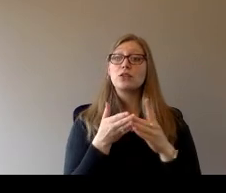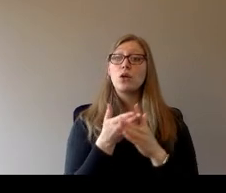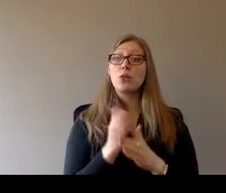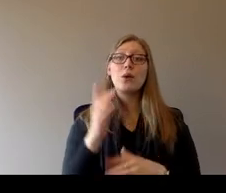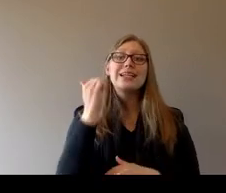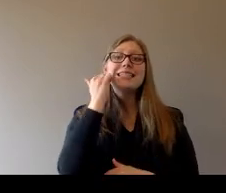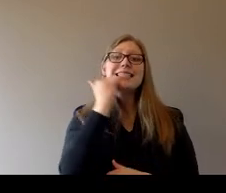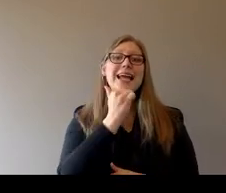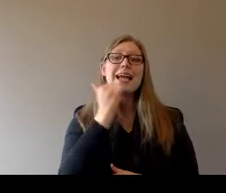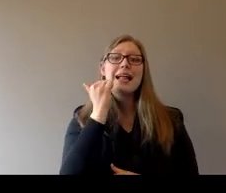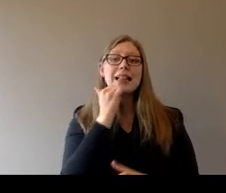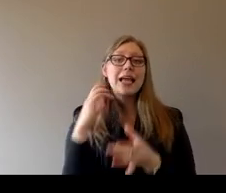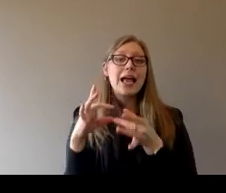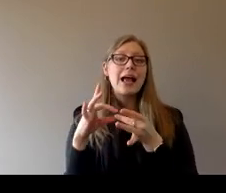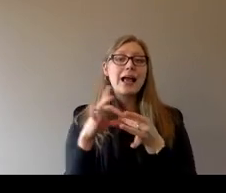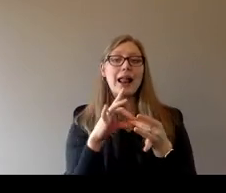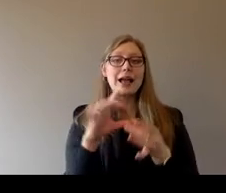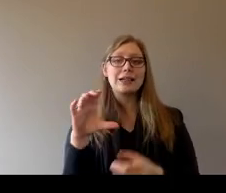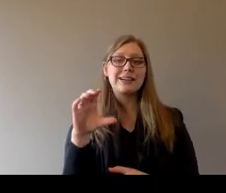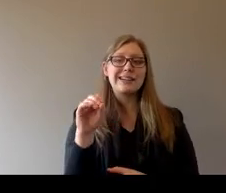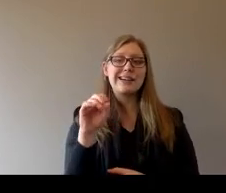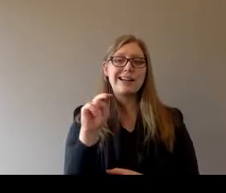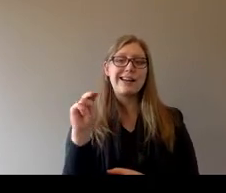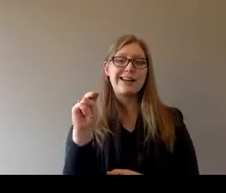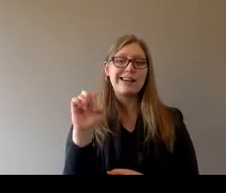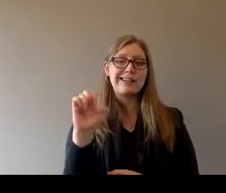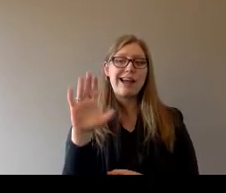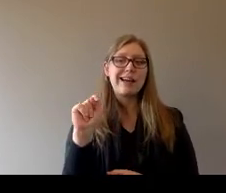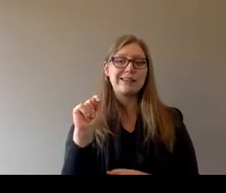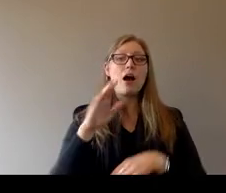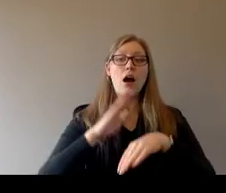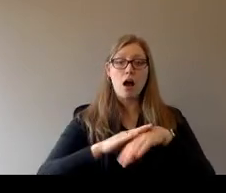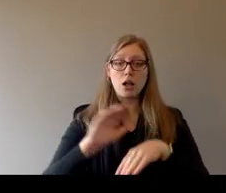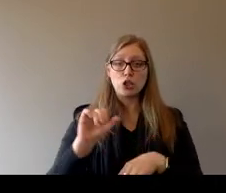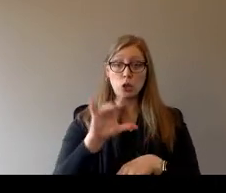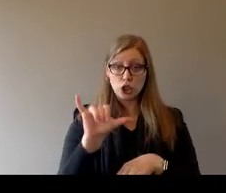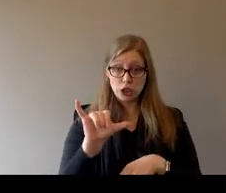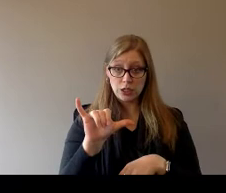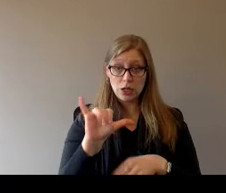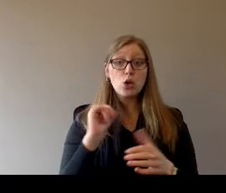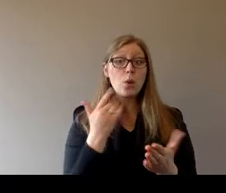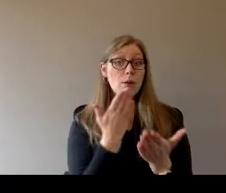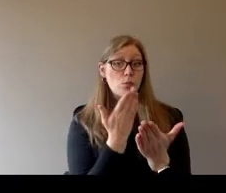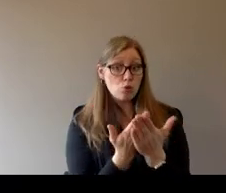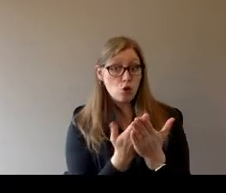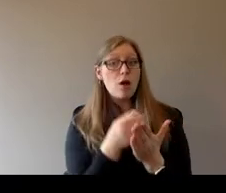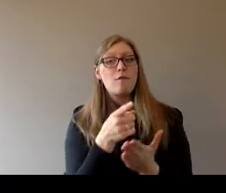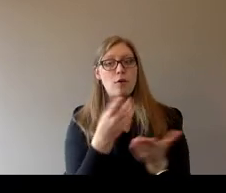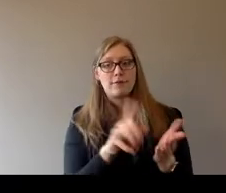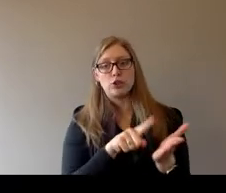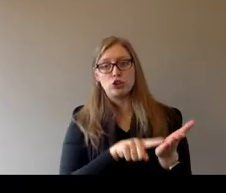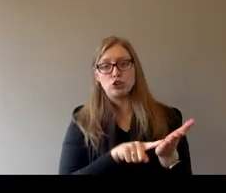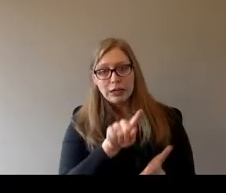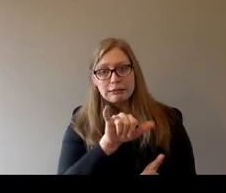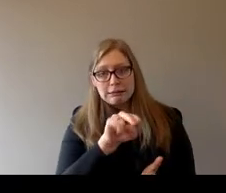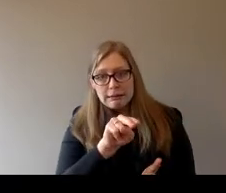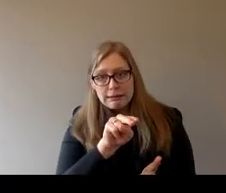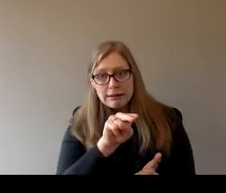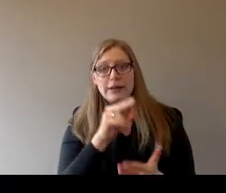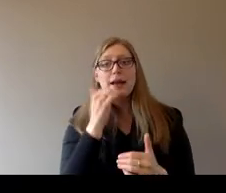So that's how we are going to prove that you have checked in each day, is through your